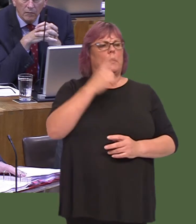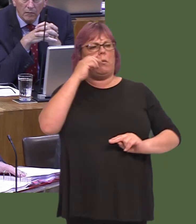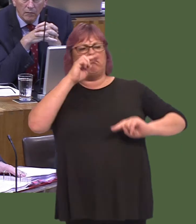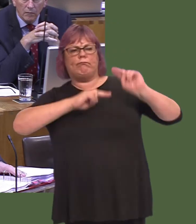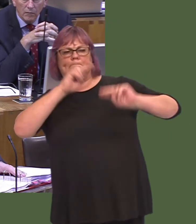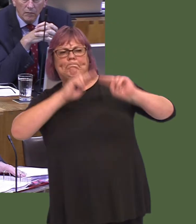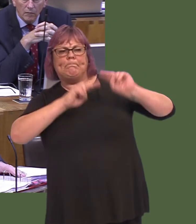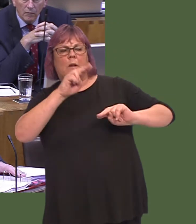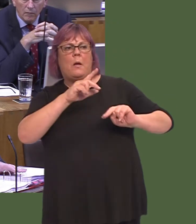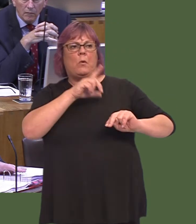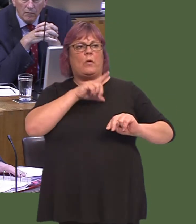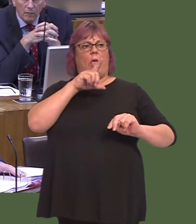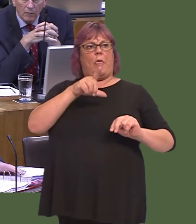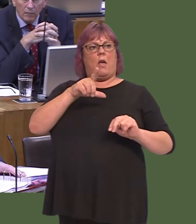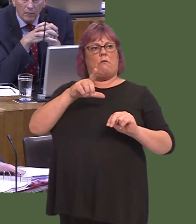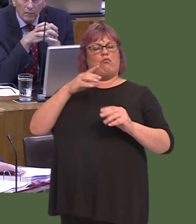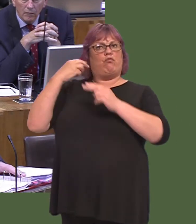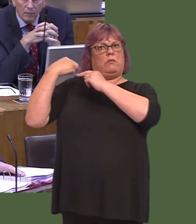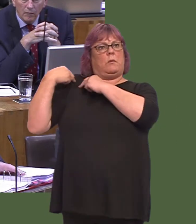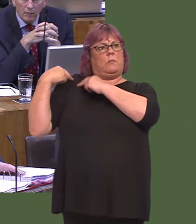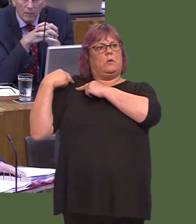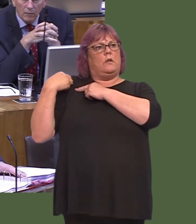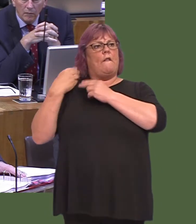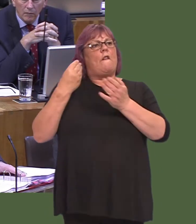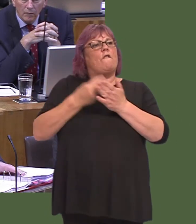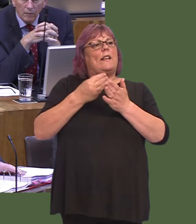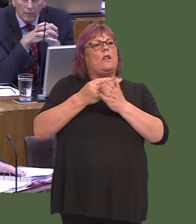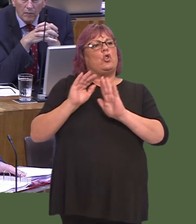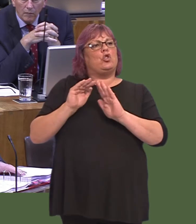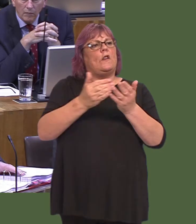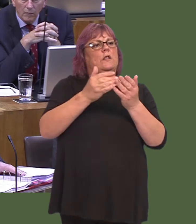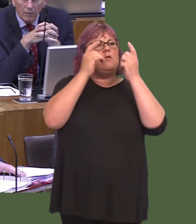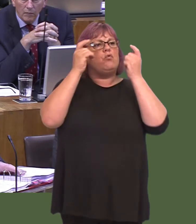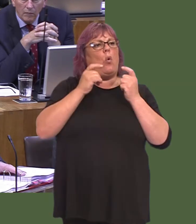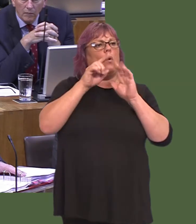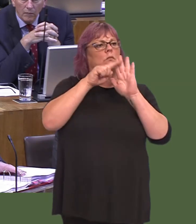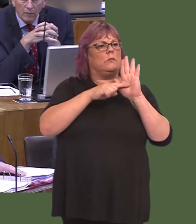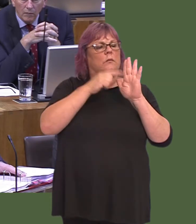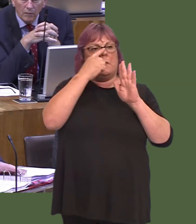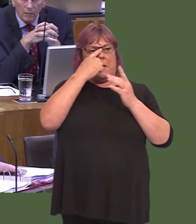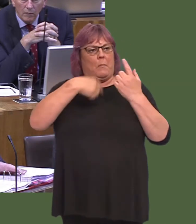They're responsible ultimately for enforcing the laws governing financial services, but we will continue to examine the situation.